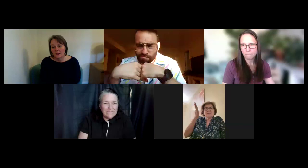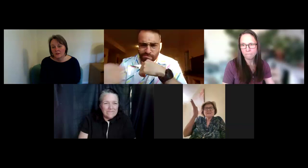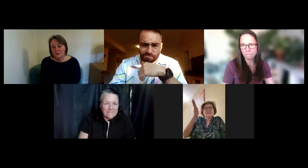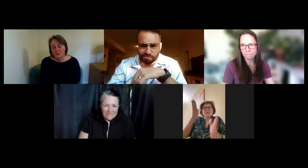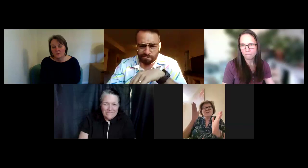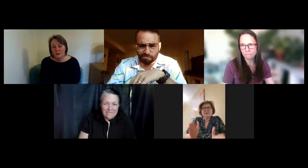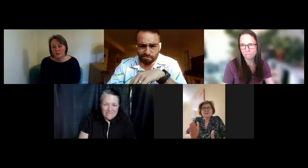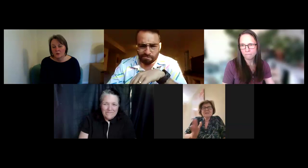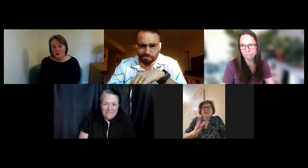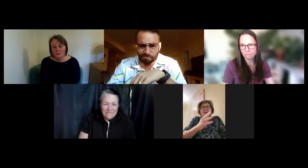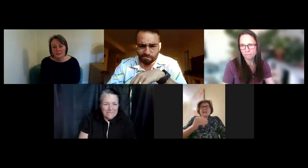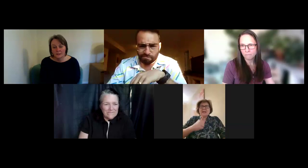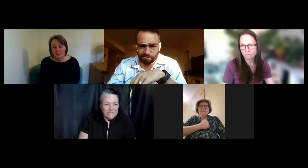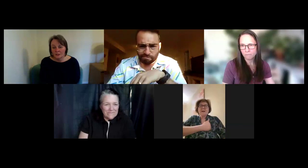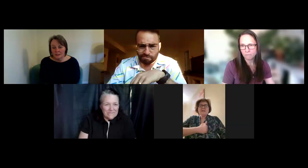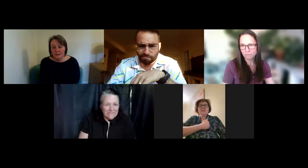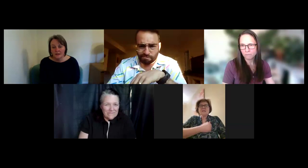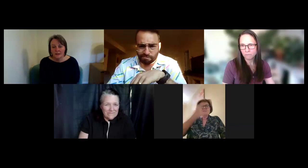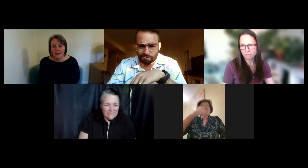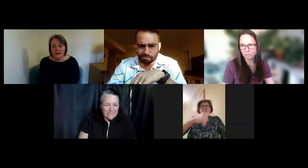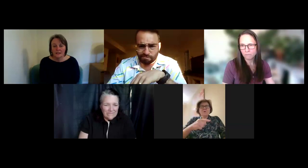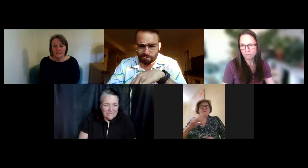thank you so much to our presenters! And again,